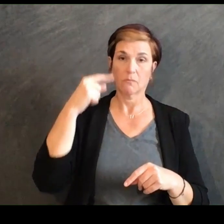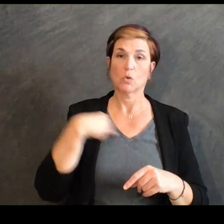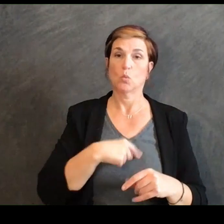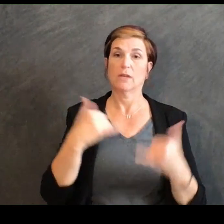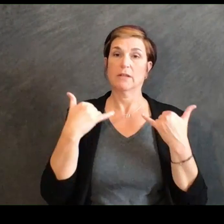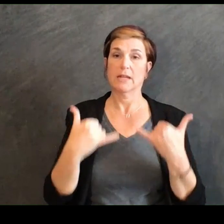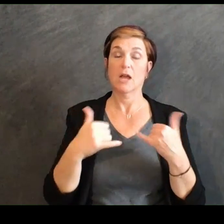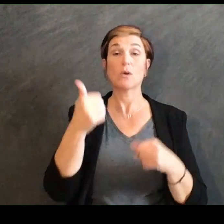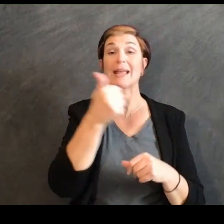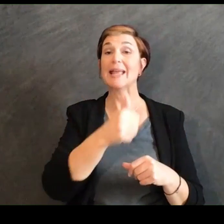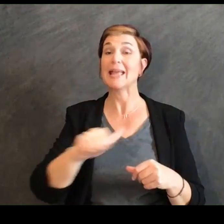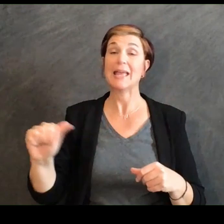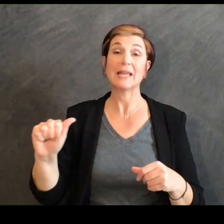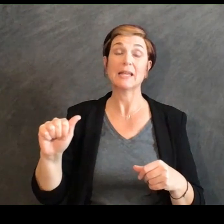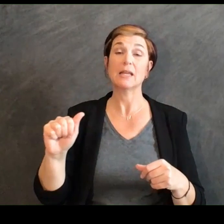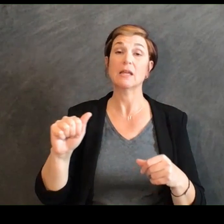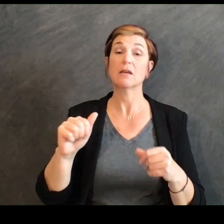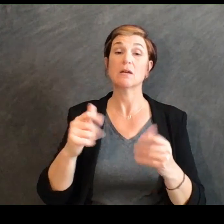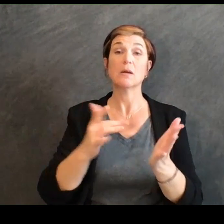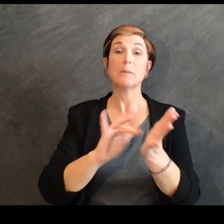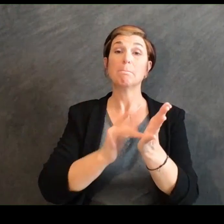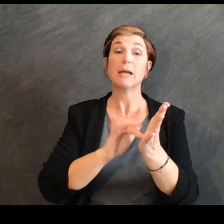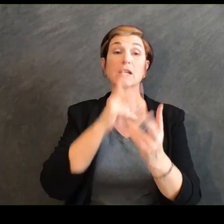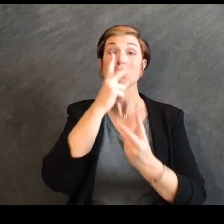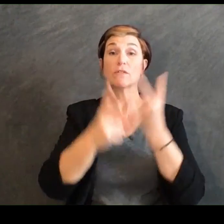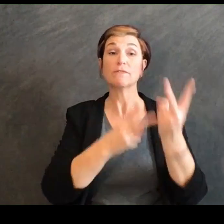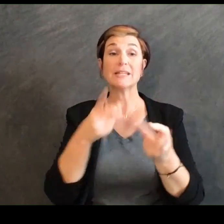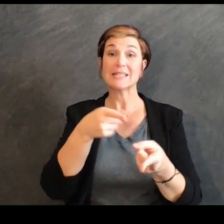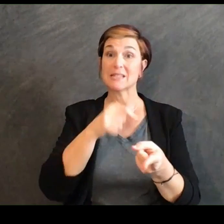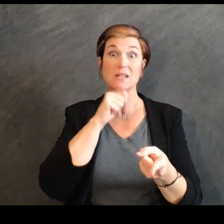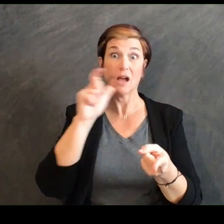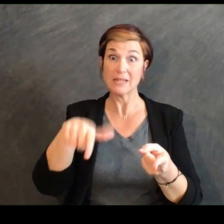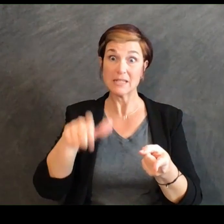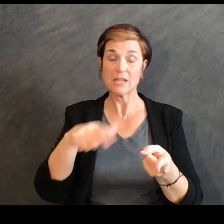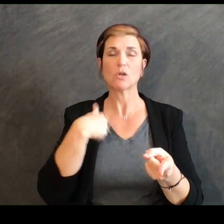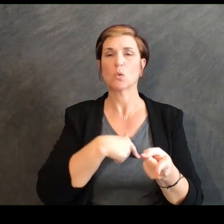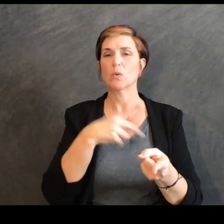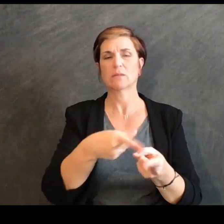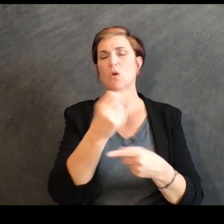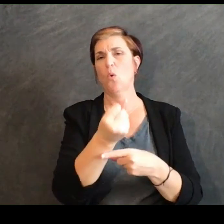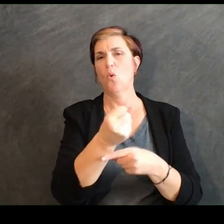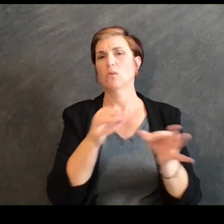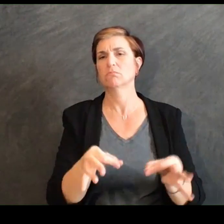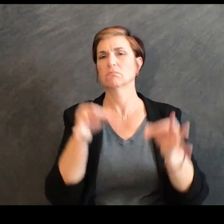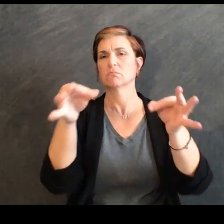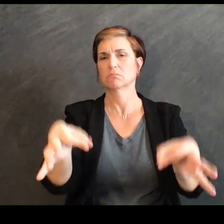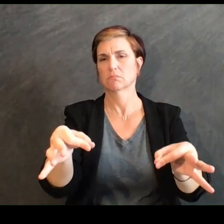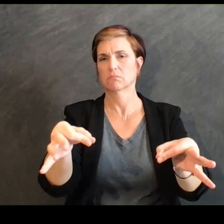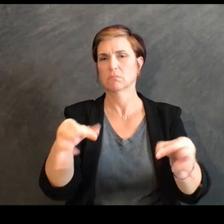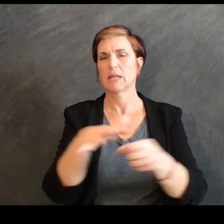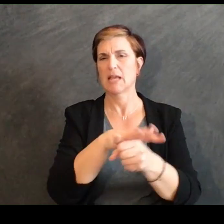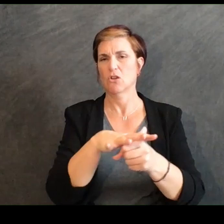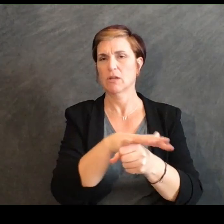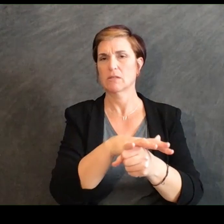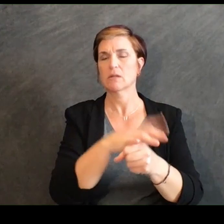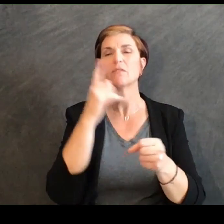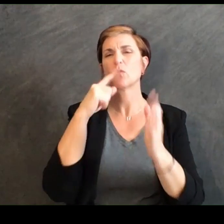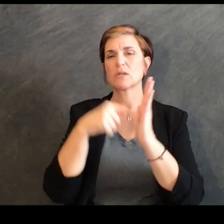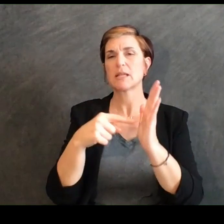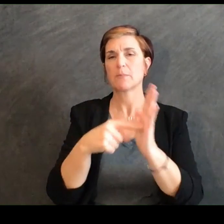visits to various places but in particular nursing homes we should all